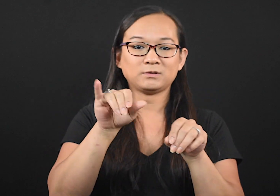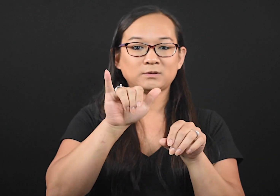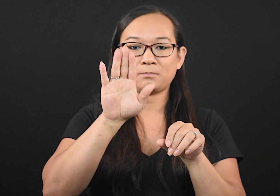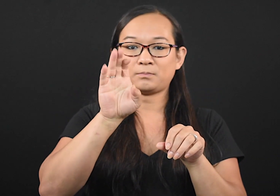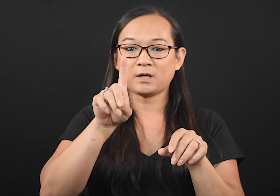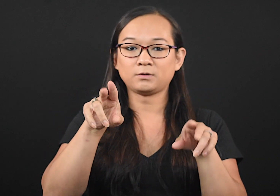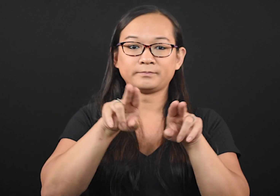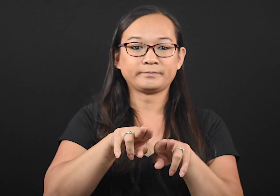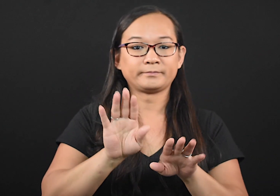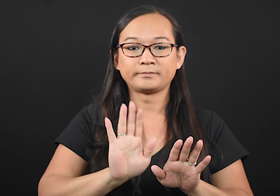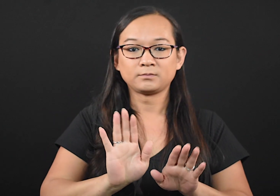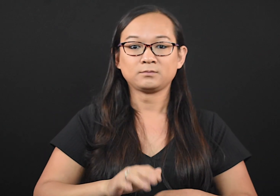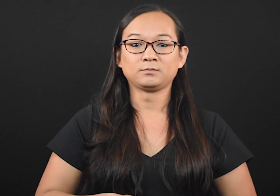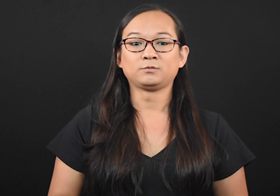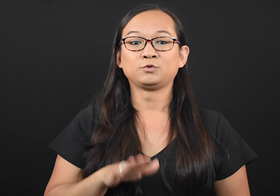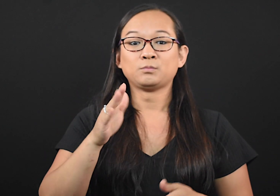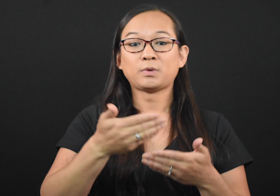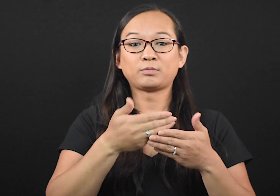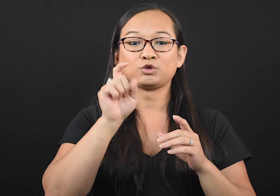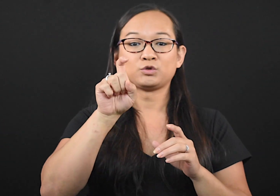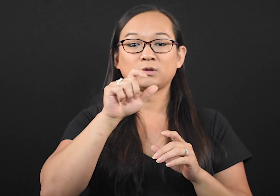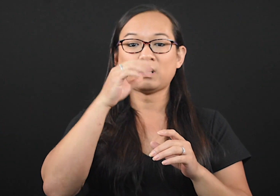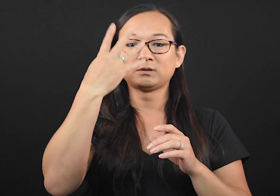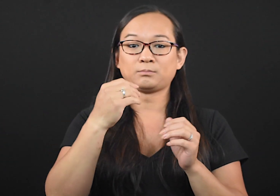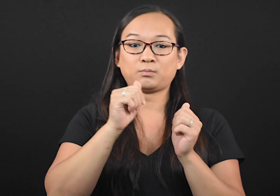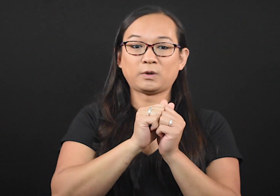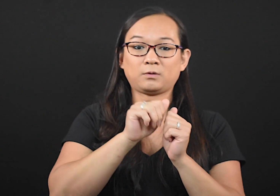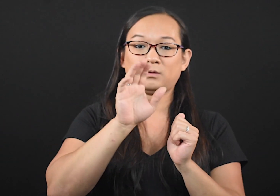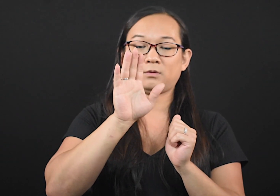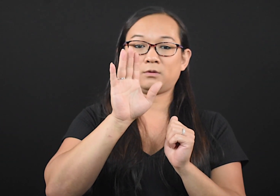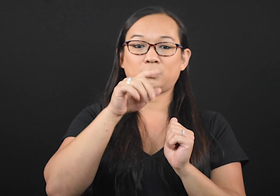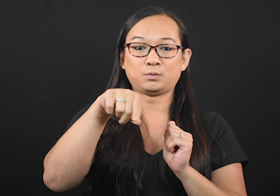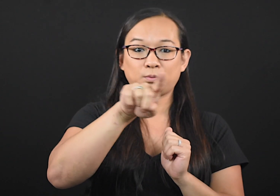but not your bed. Your baby shouldn’t sleep on an adult bed,